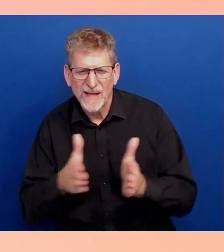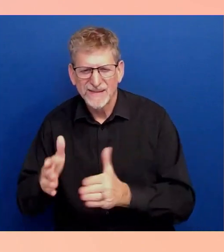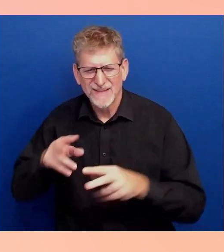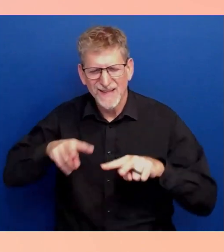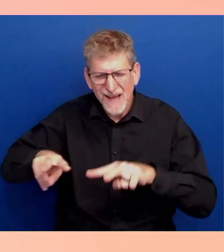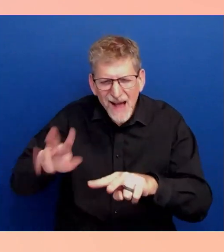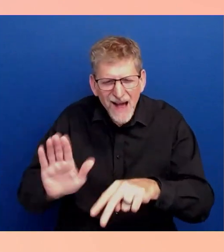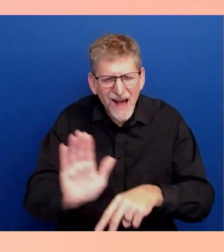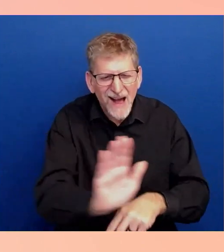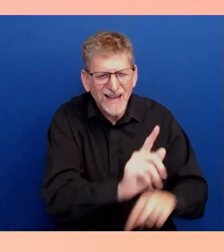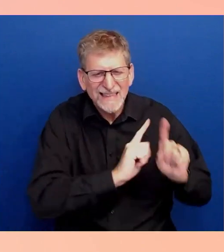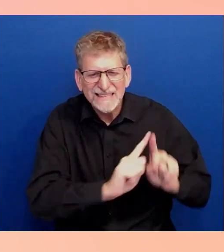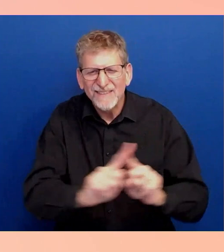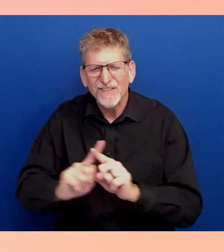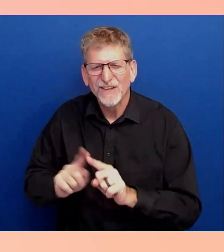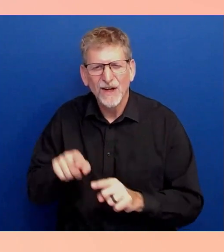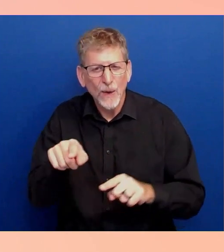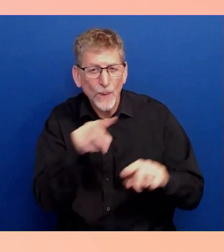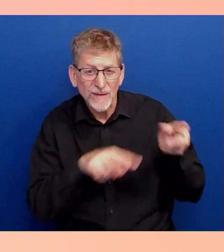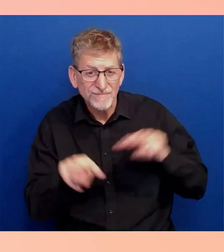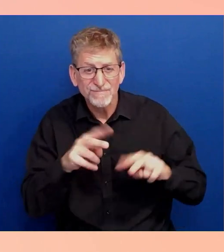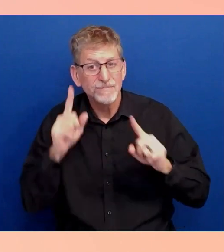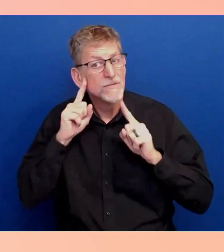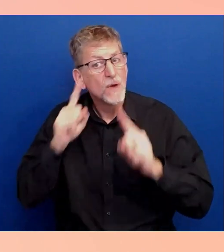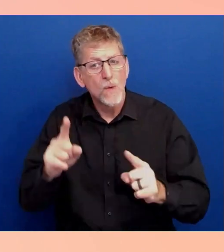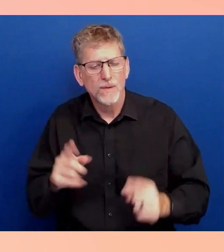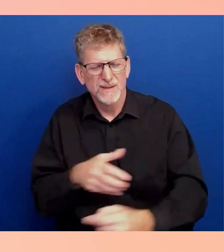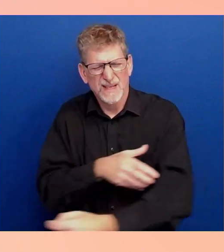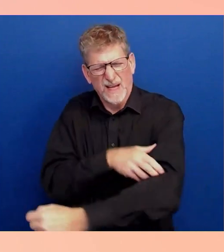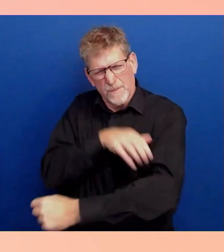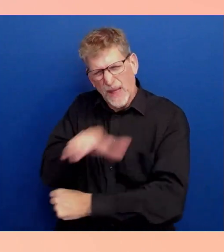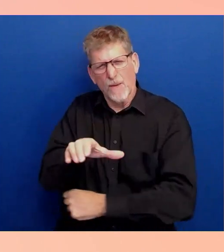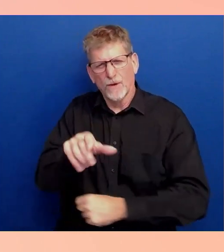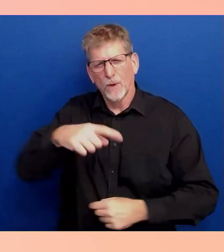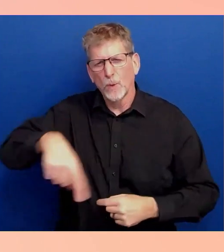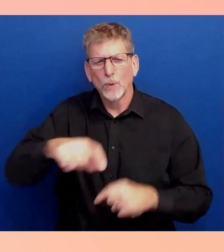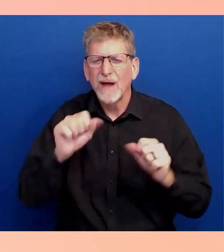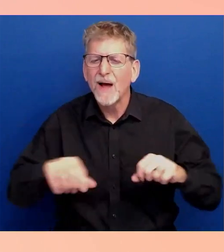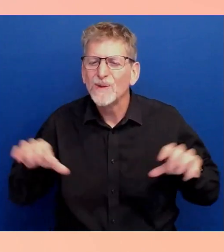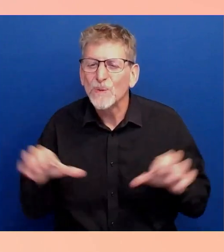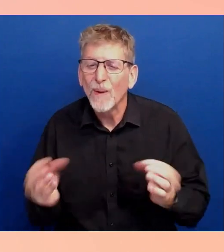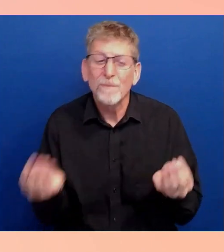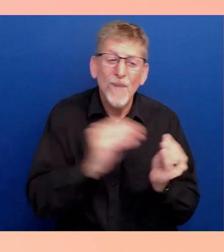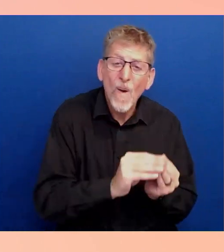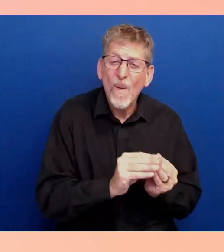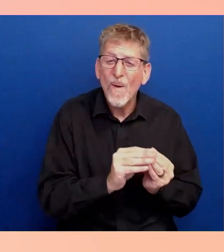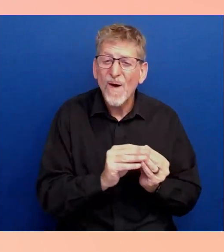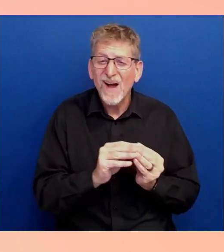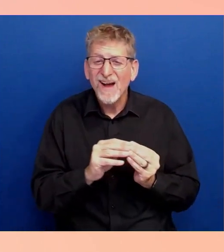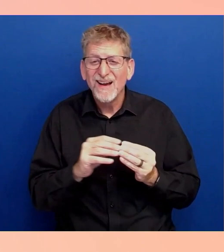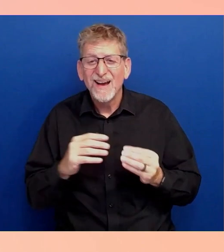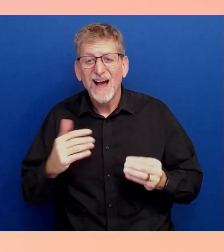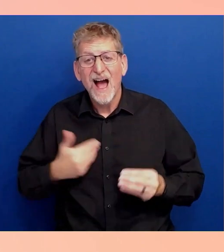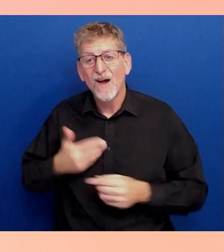empower developers to achieve more, and the work our amazing presenters has shared with you today is just the beginning, so stay tuned.